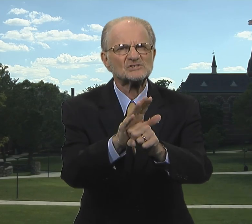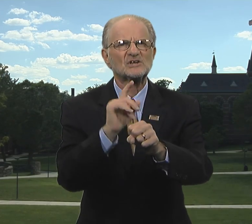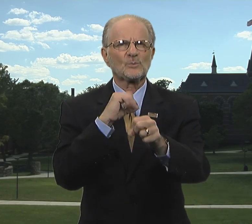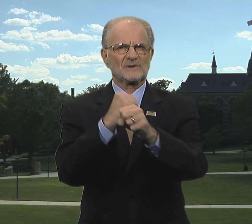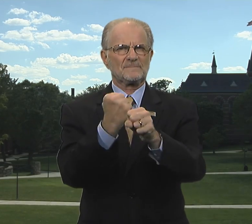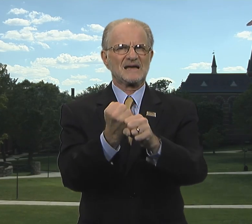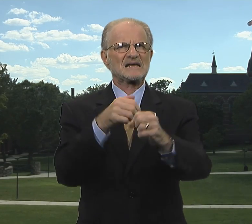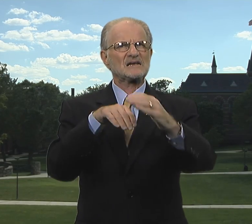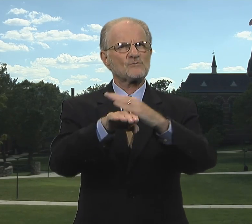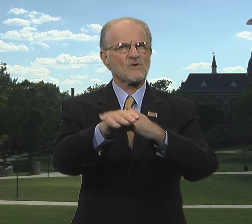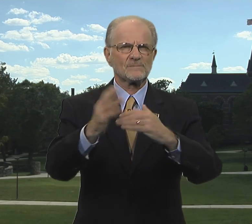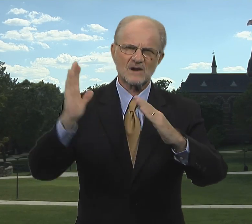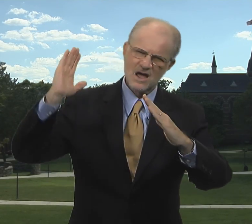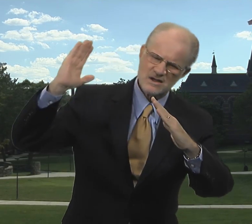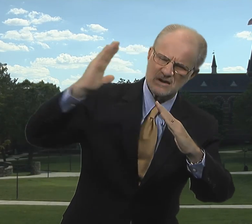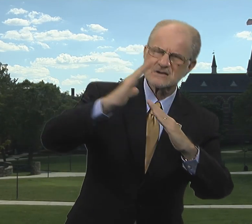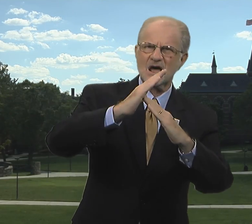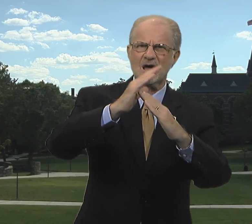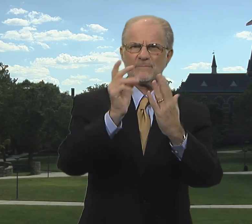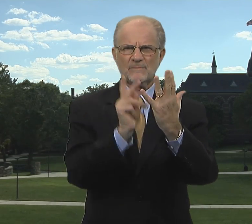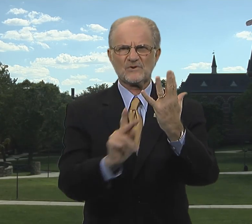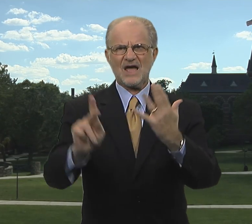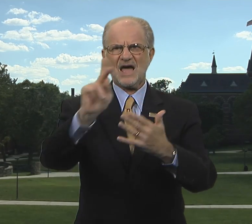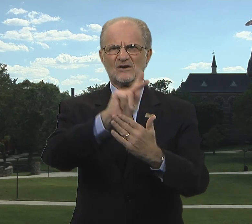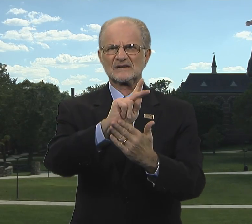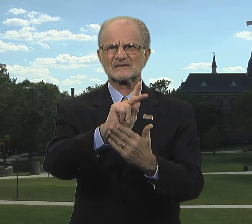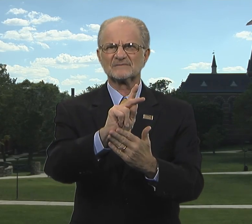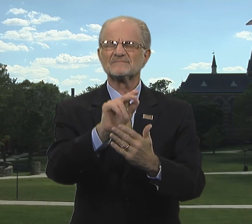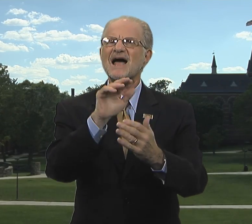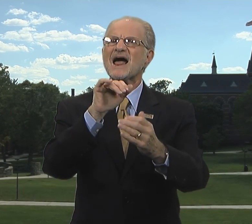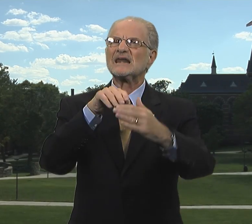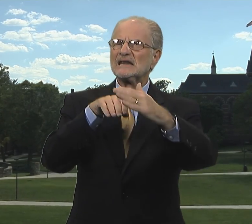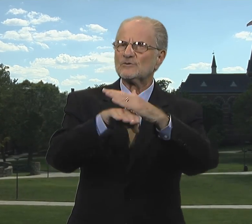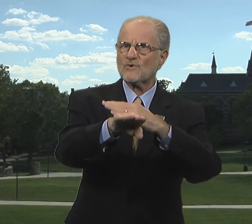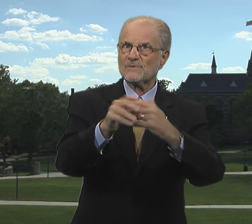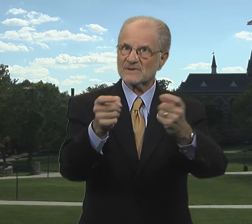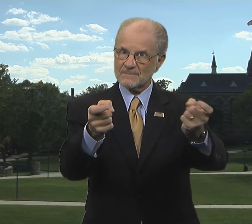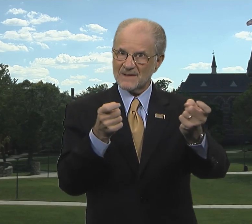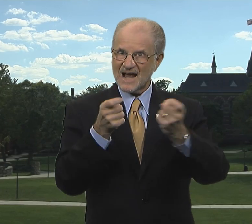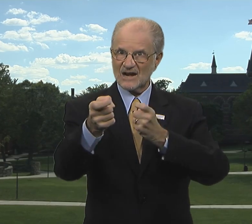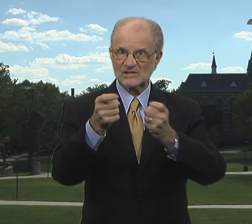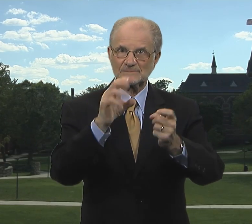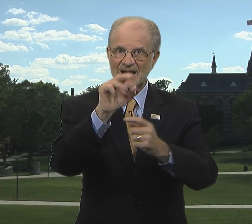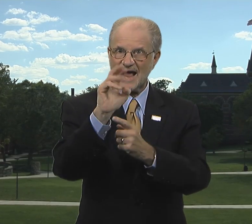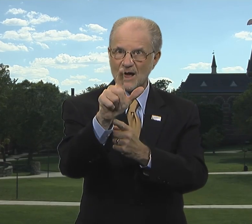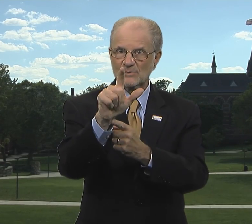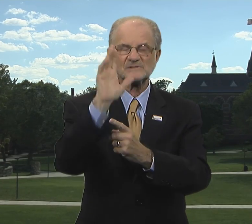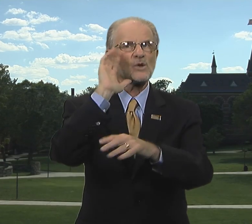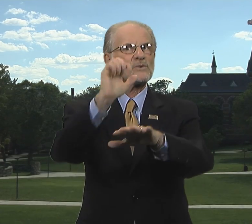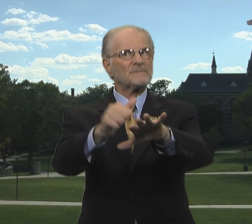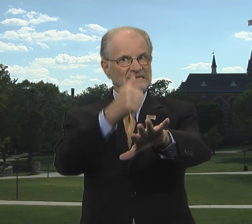To ensure we make enrollment a top priority, an Enrollment Management Council